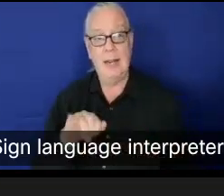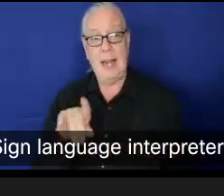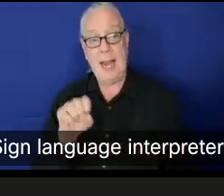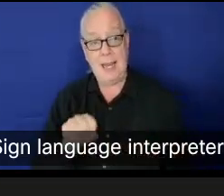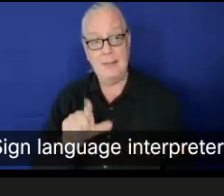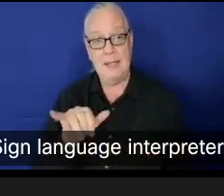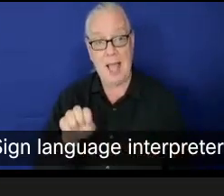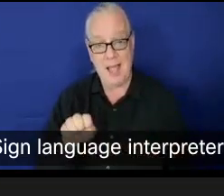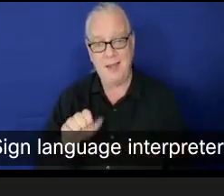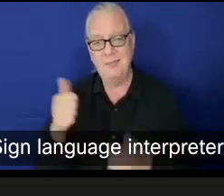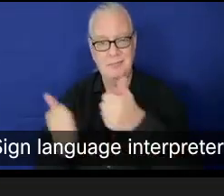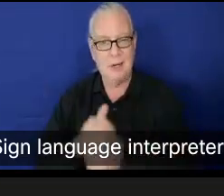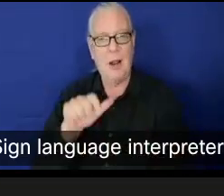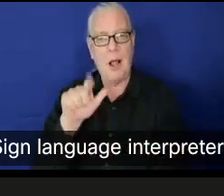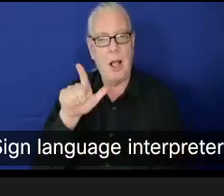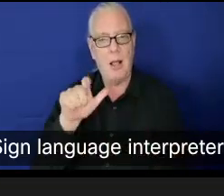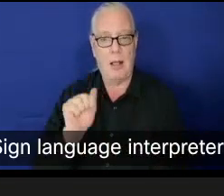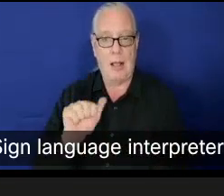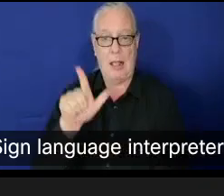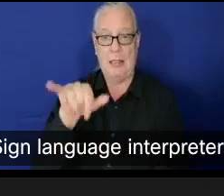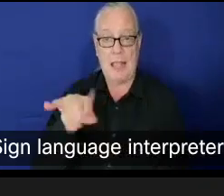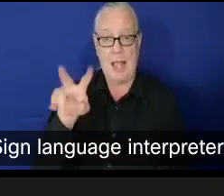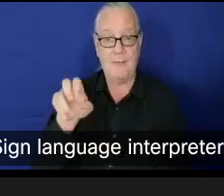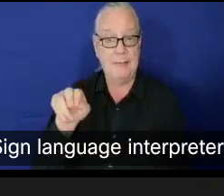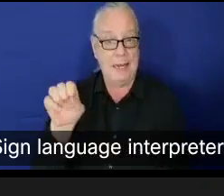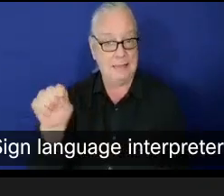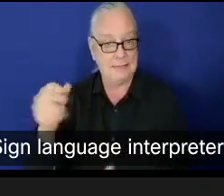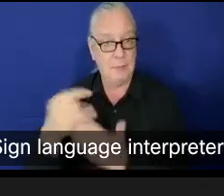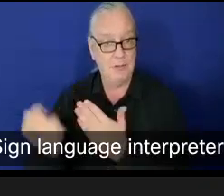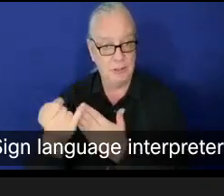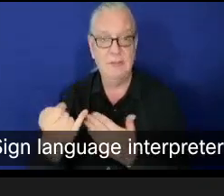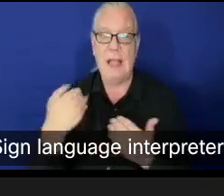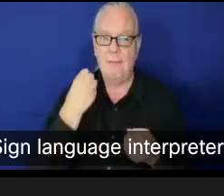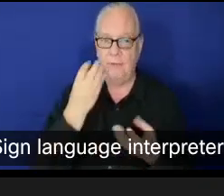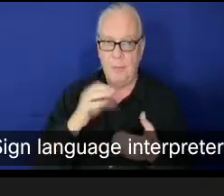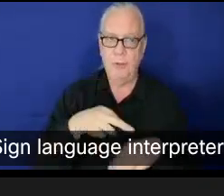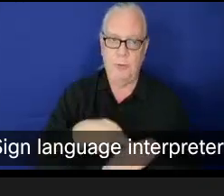information and referrals for specific HIV services. And then